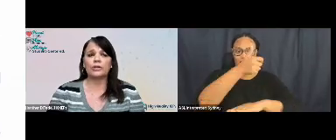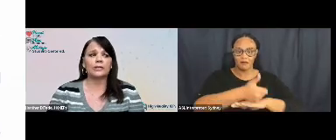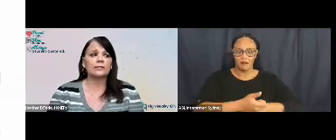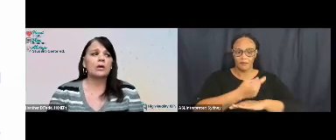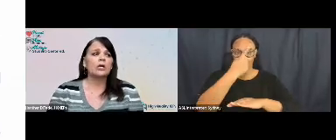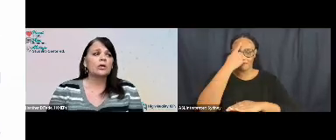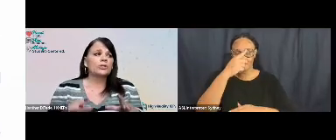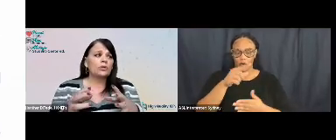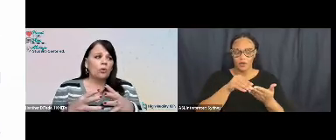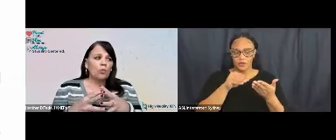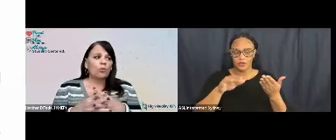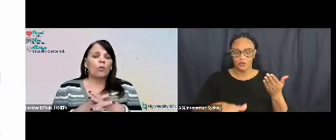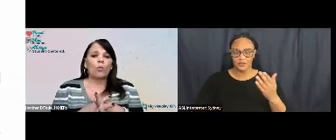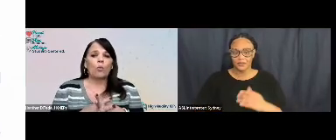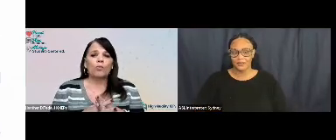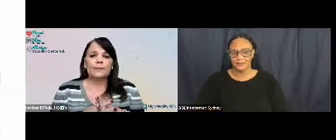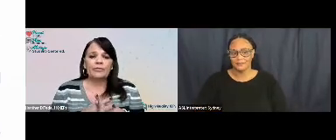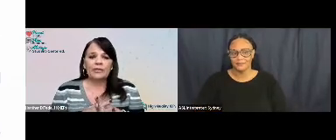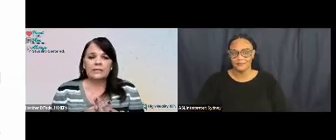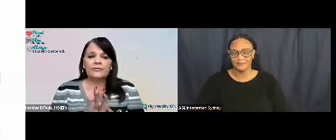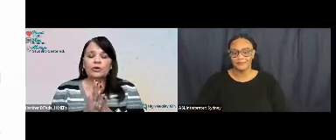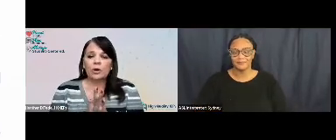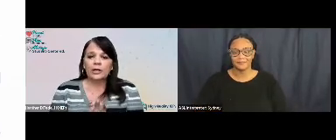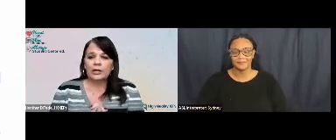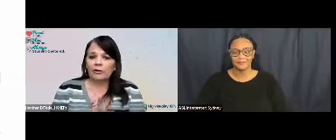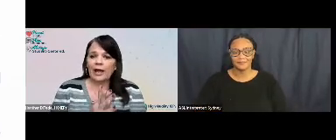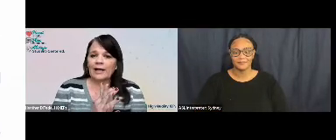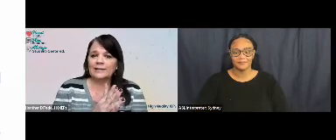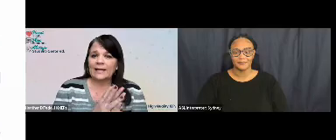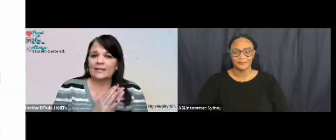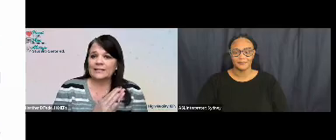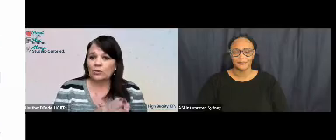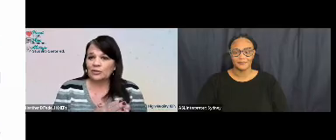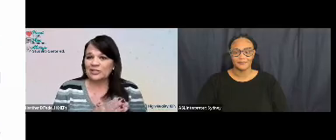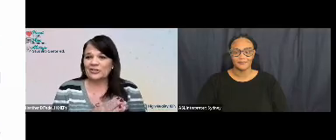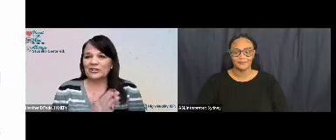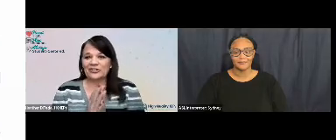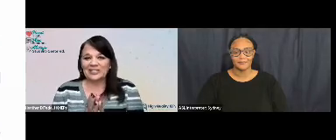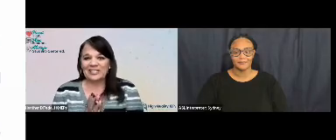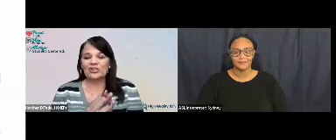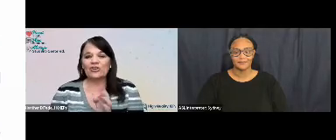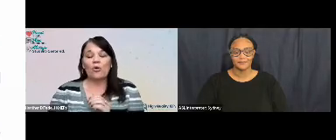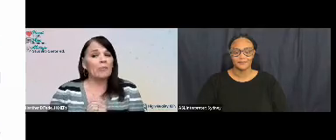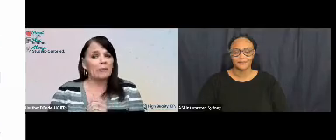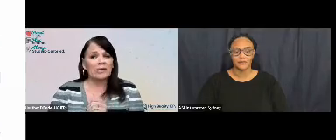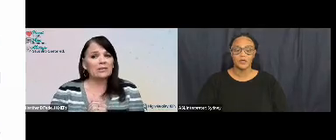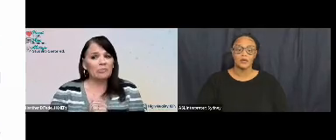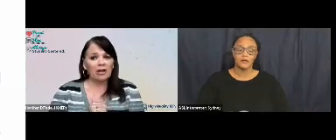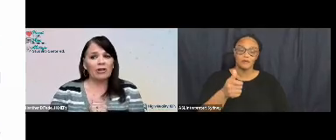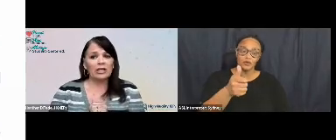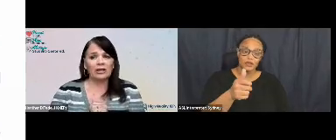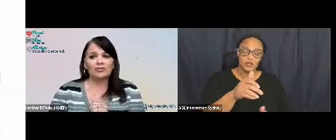the students. So, some things if you are here as a school district or a teacher or maybe as a parent